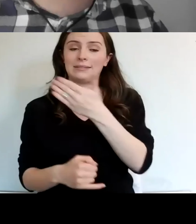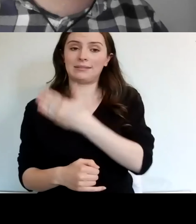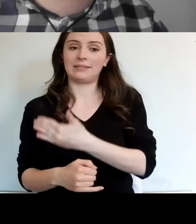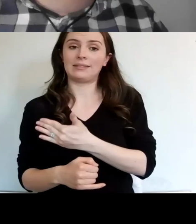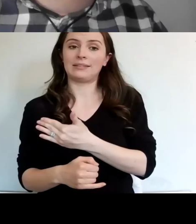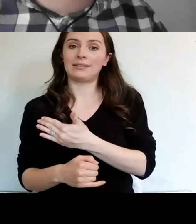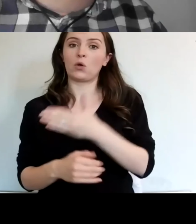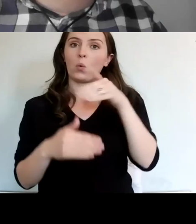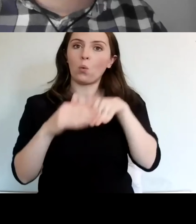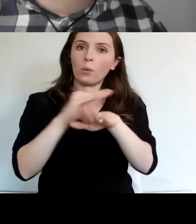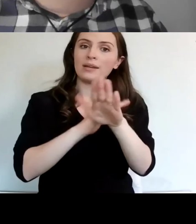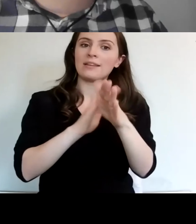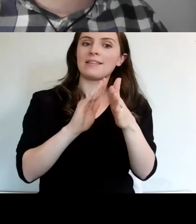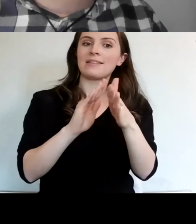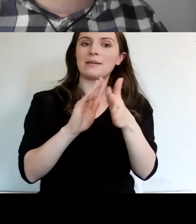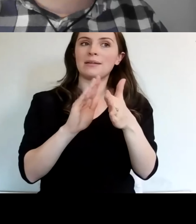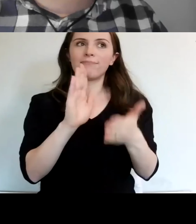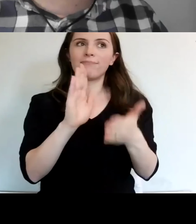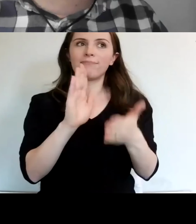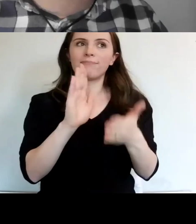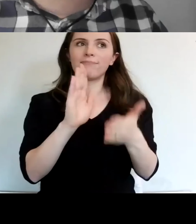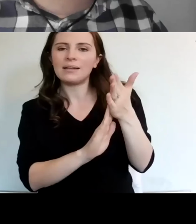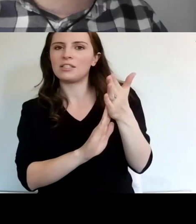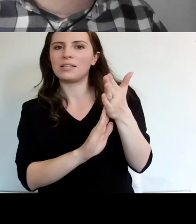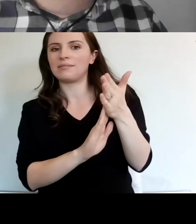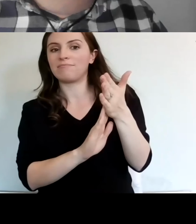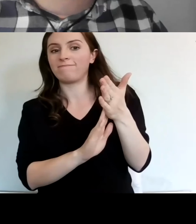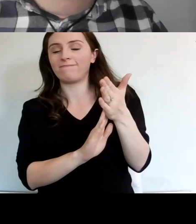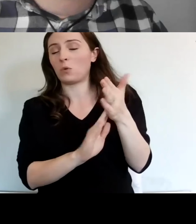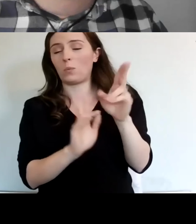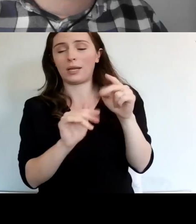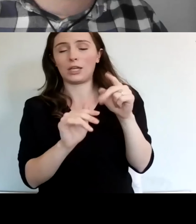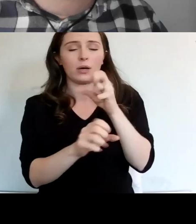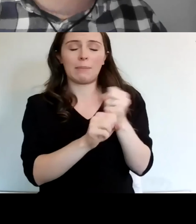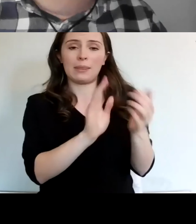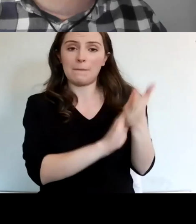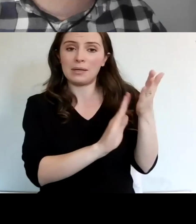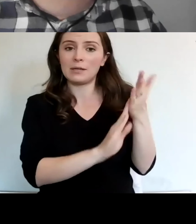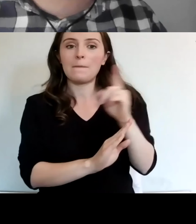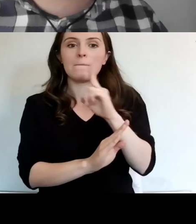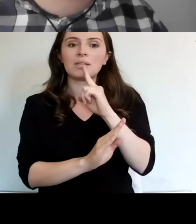Well, we can talk about the building, but, again, accessing the content.